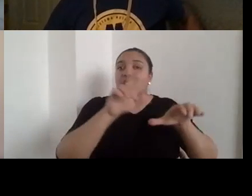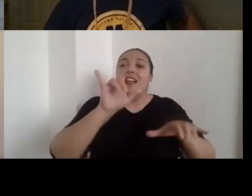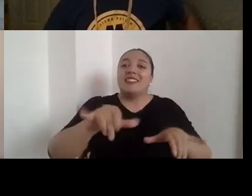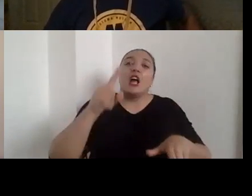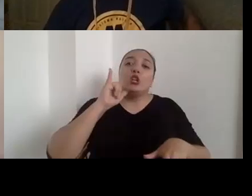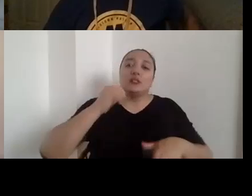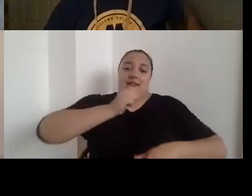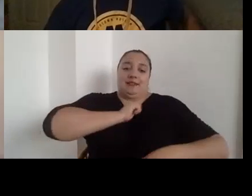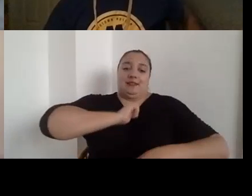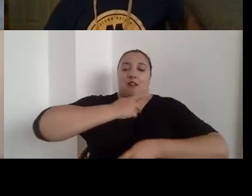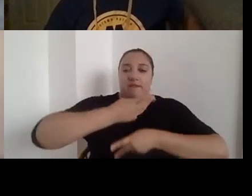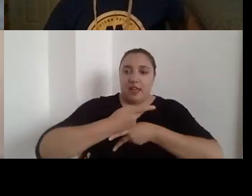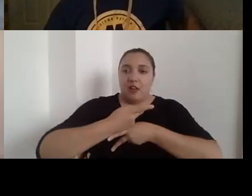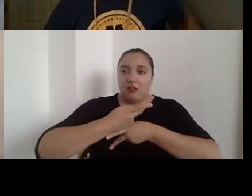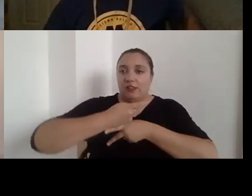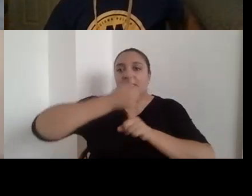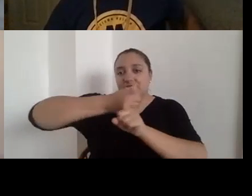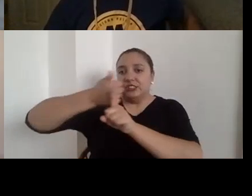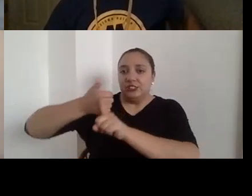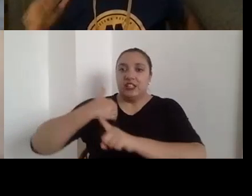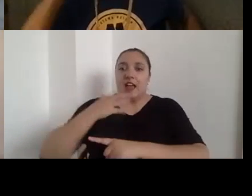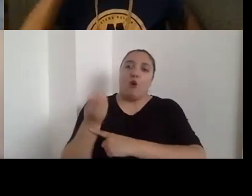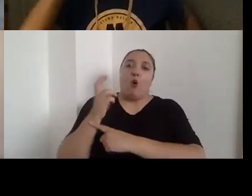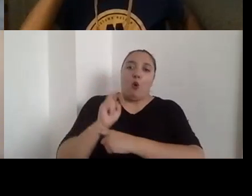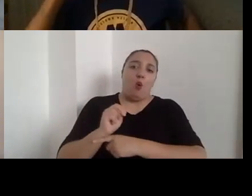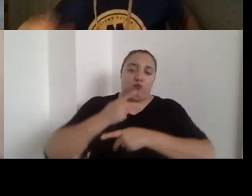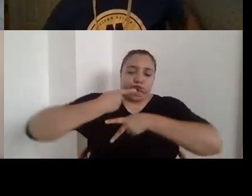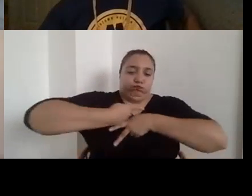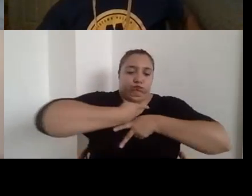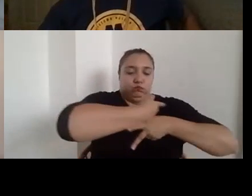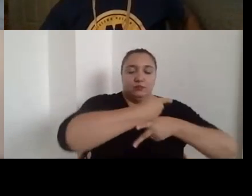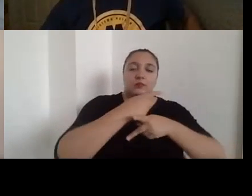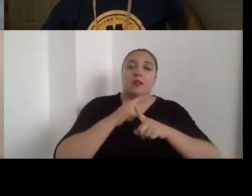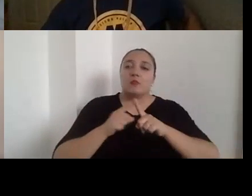But I think there is another thing version of what's